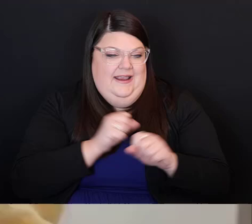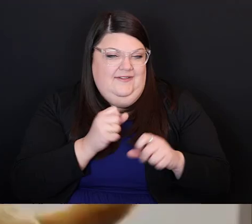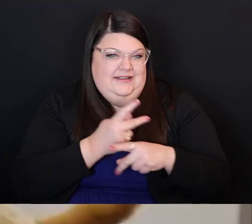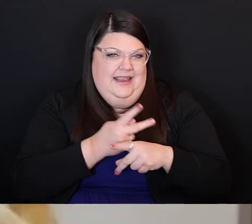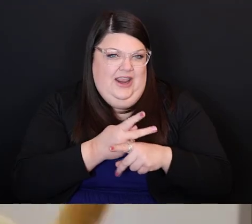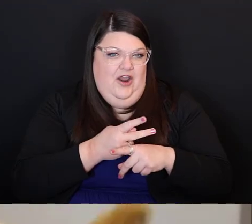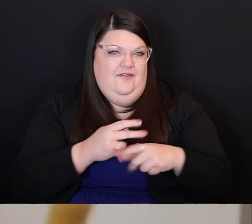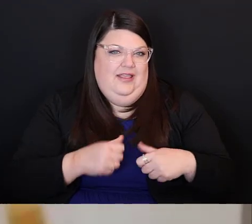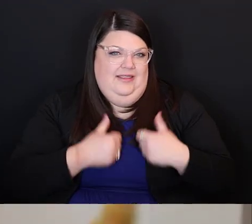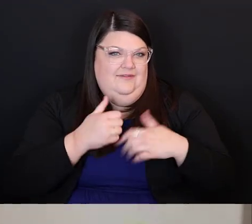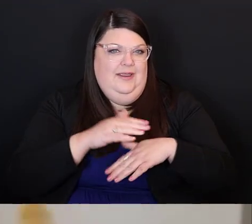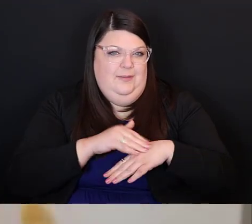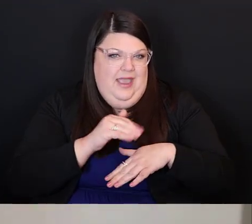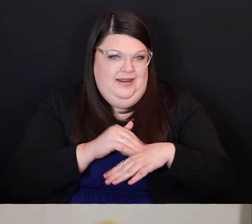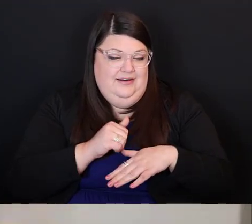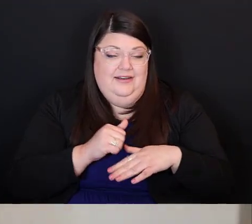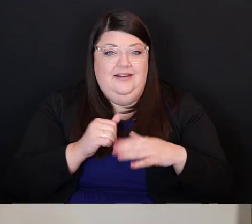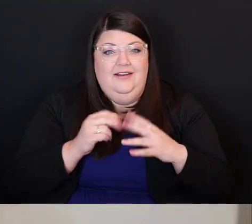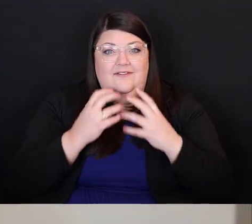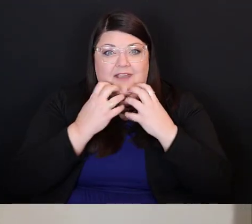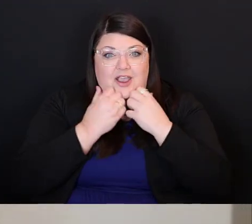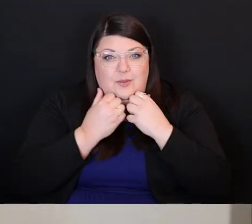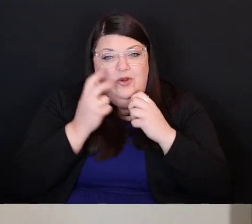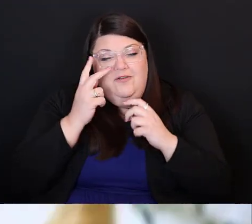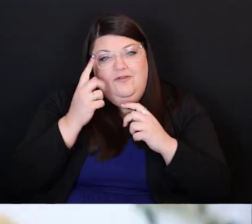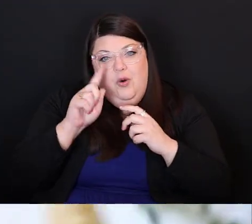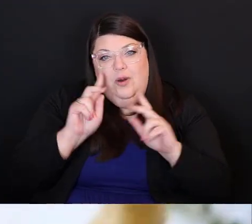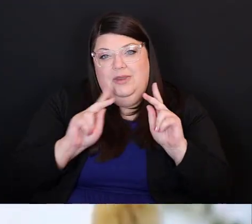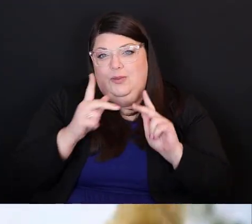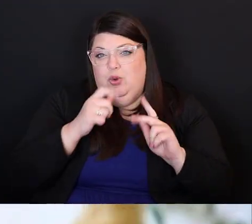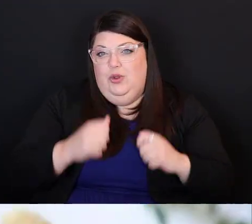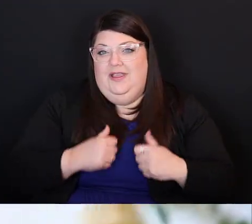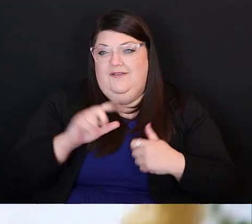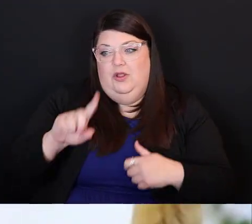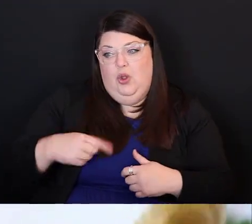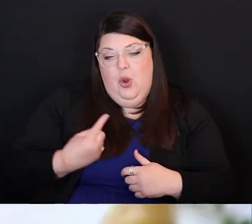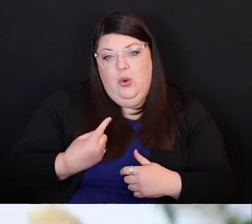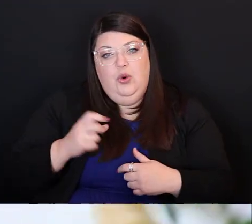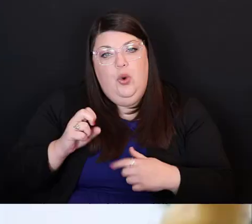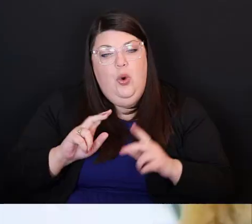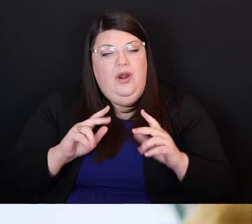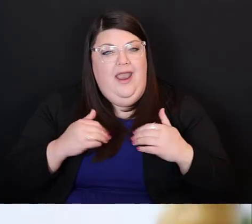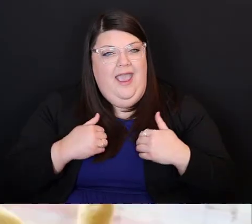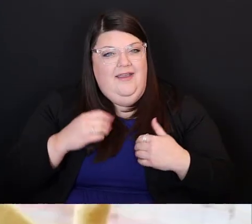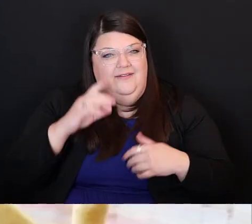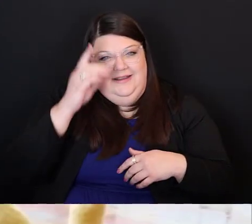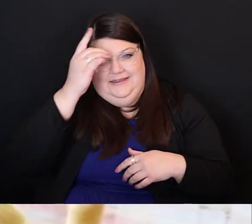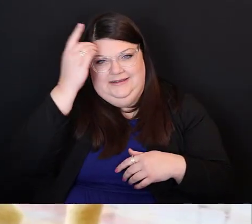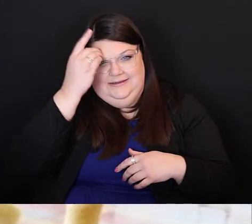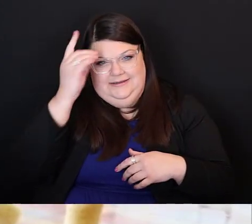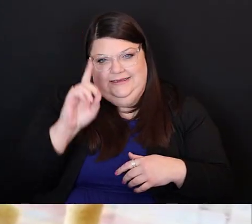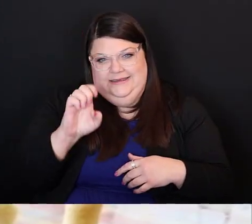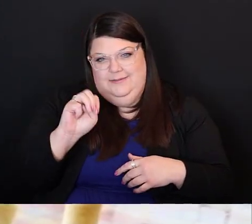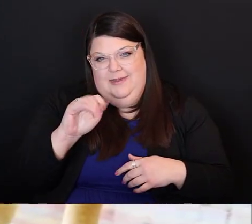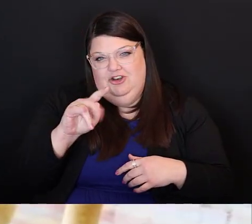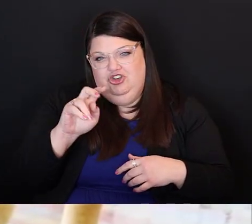This can be really valuable for older adults who maybe live on their own or people with dementia that can't safely take care of a pet but still want this